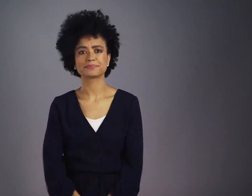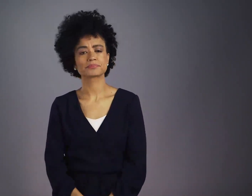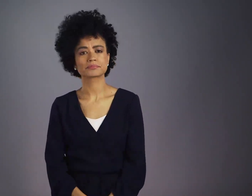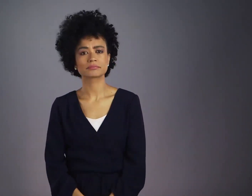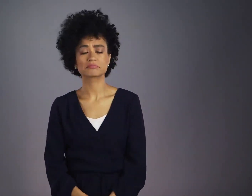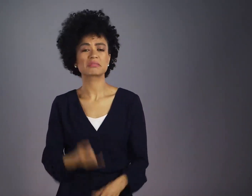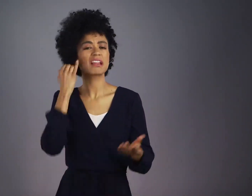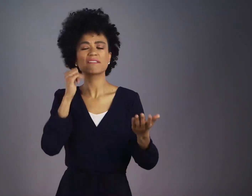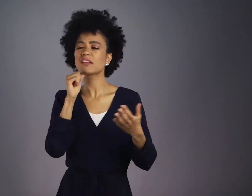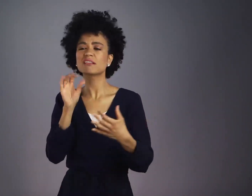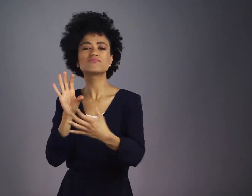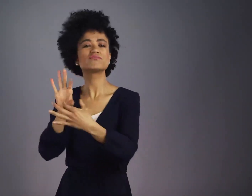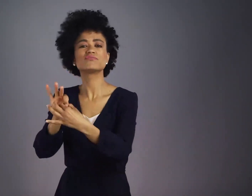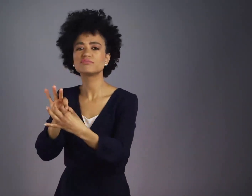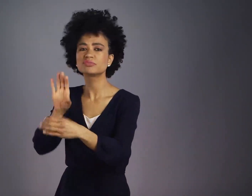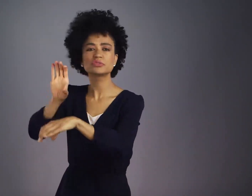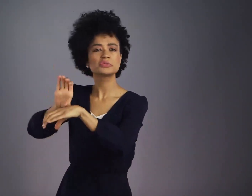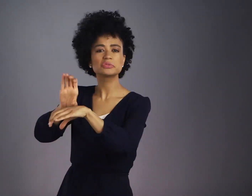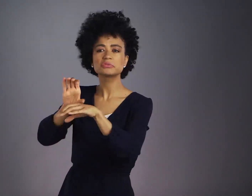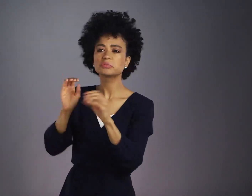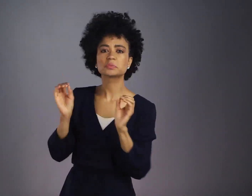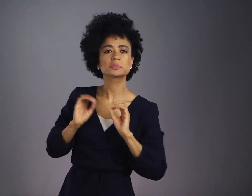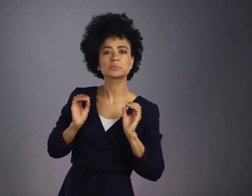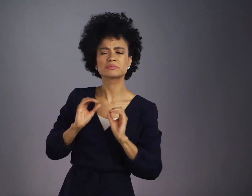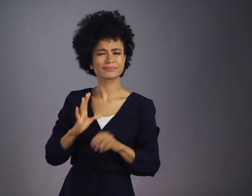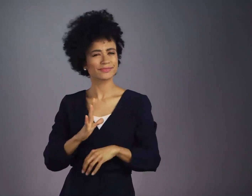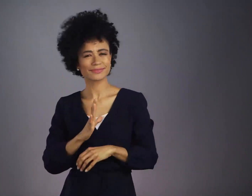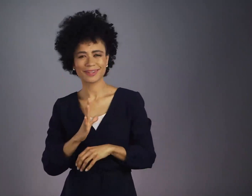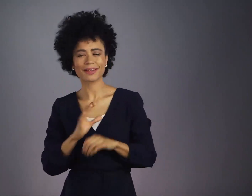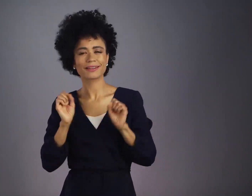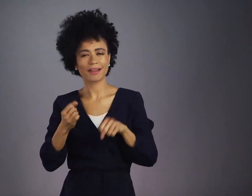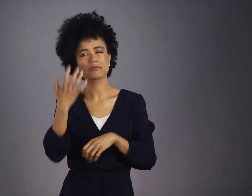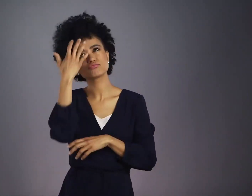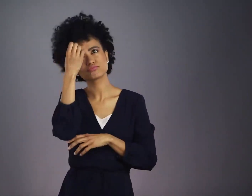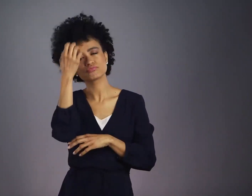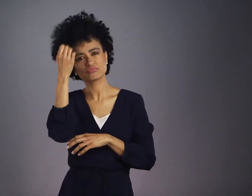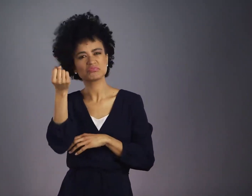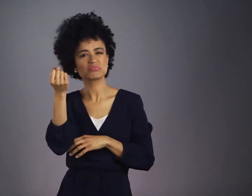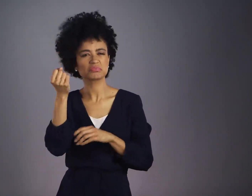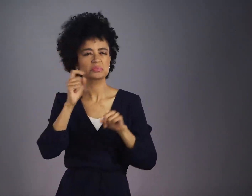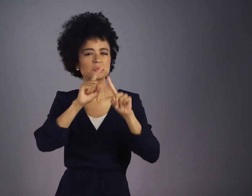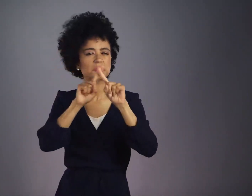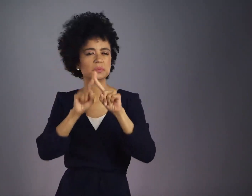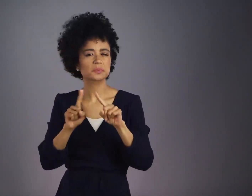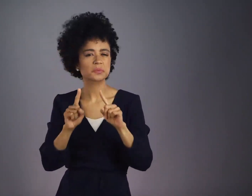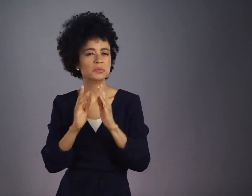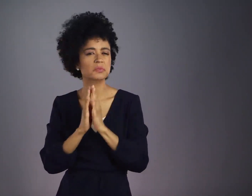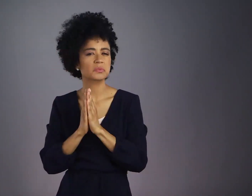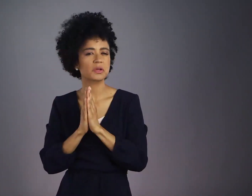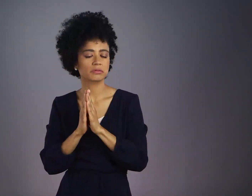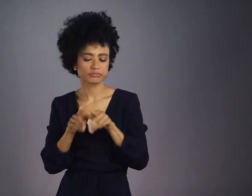If not members of religious bodies, we sometimes select and memorize a few set prayers